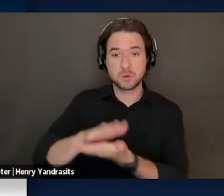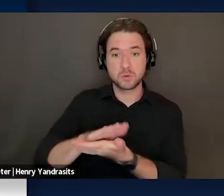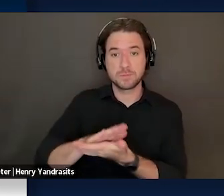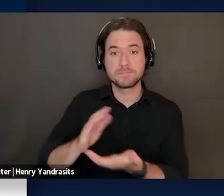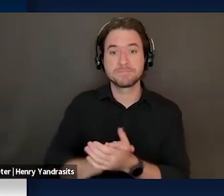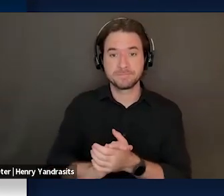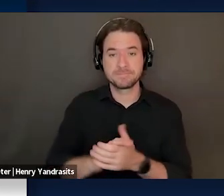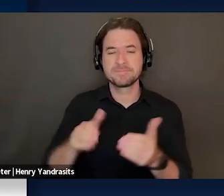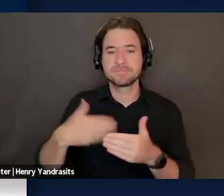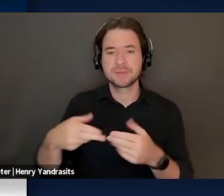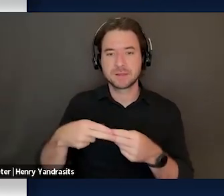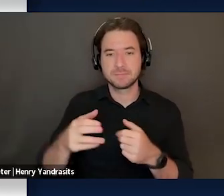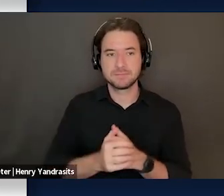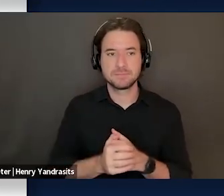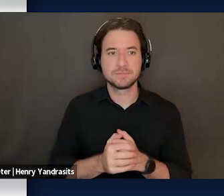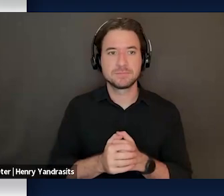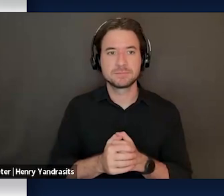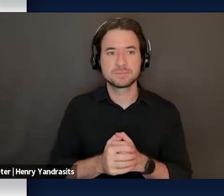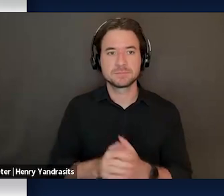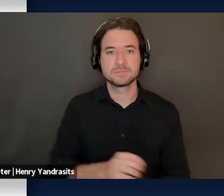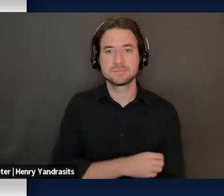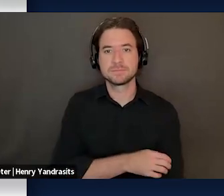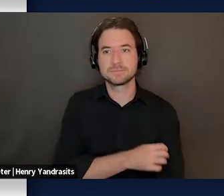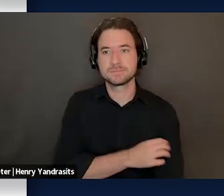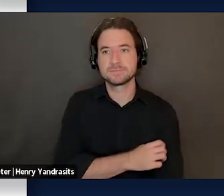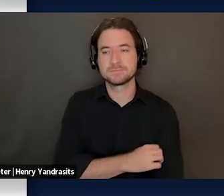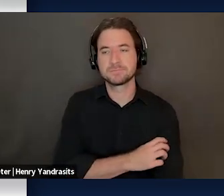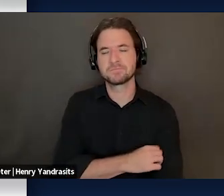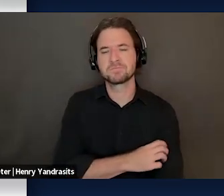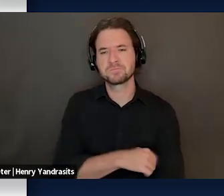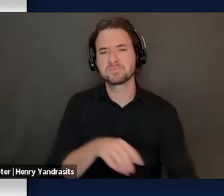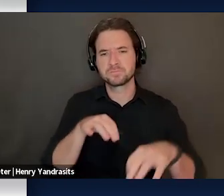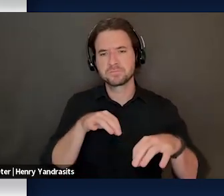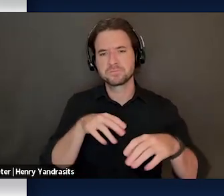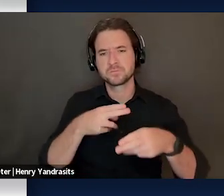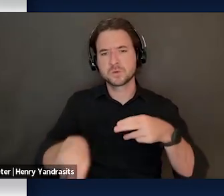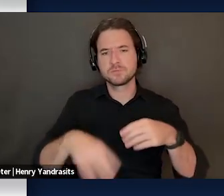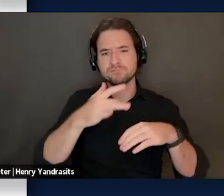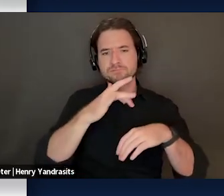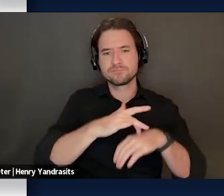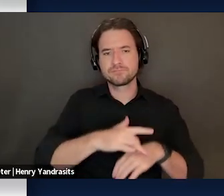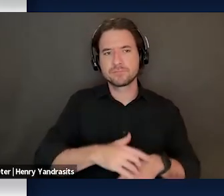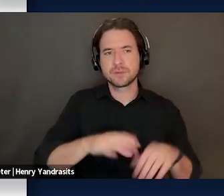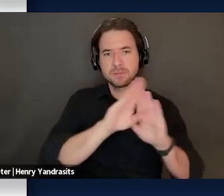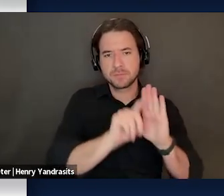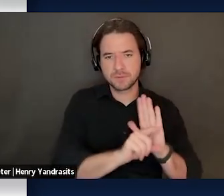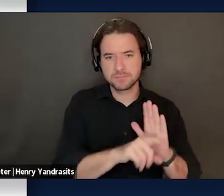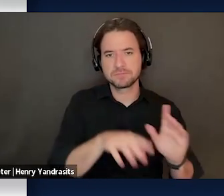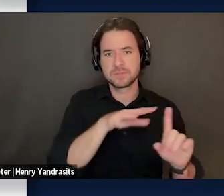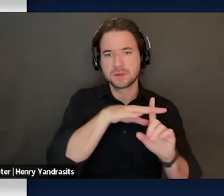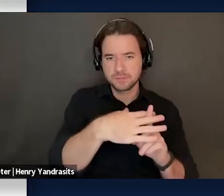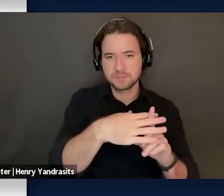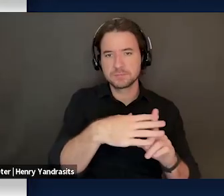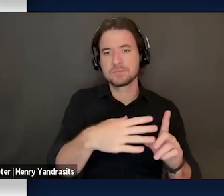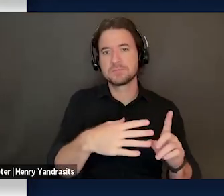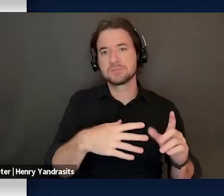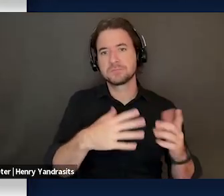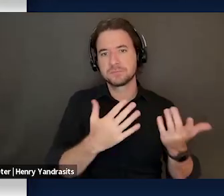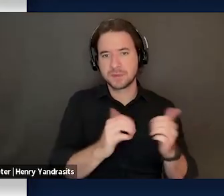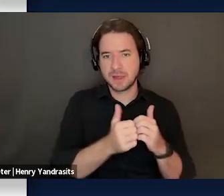next slide please… So we're going to just kind of briefly cover a few things, give a little context on this, how this actually got set up.